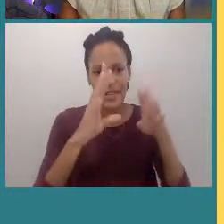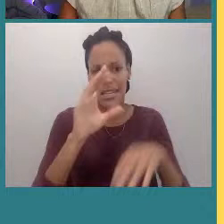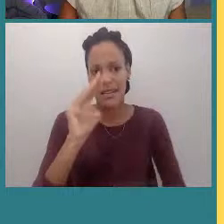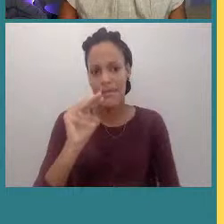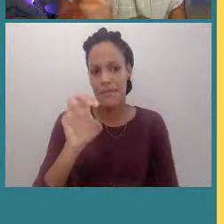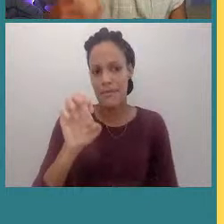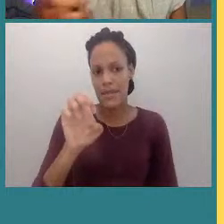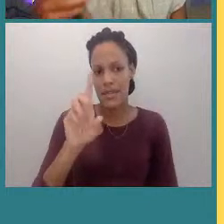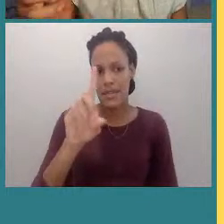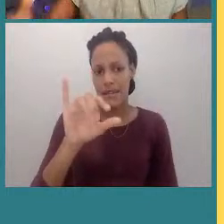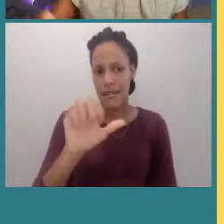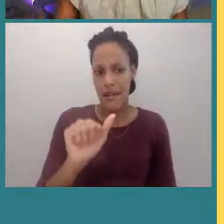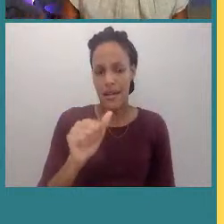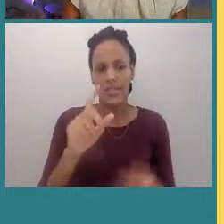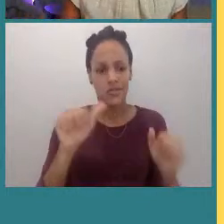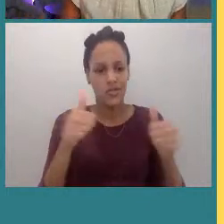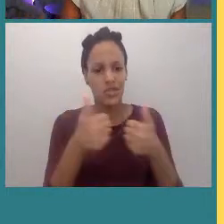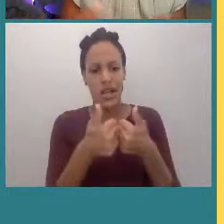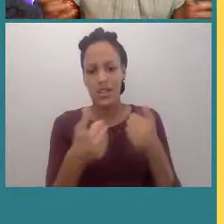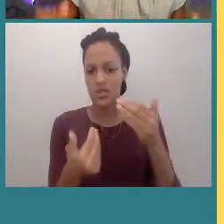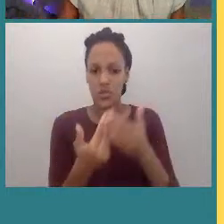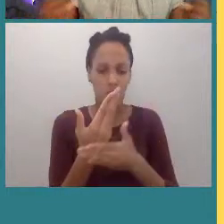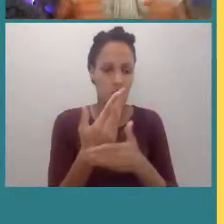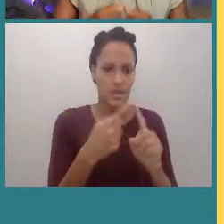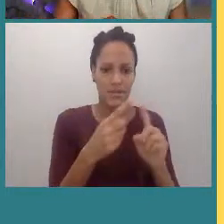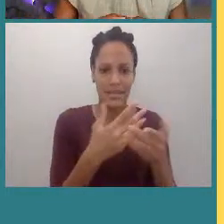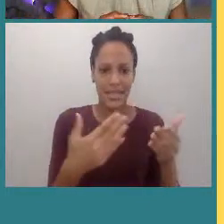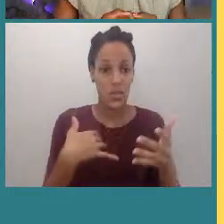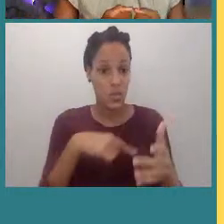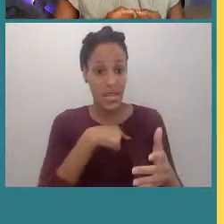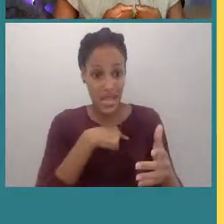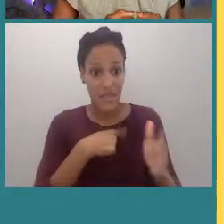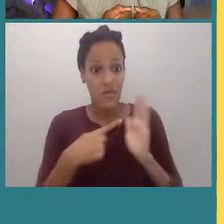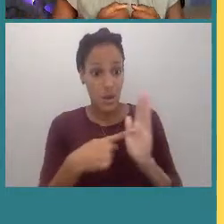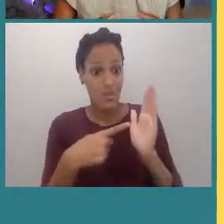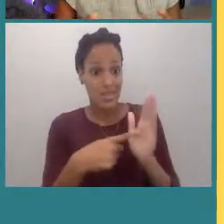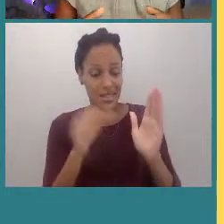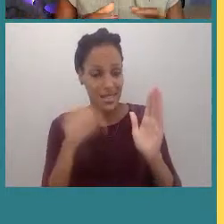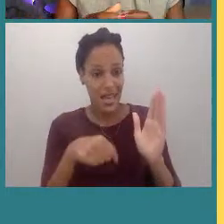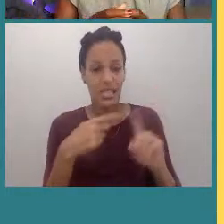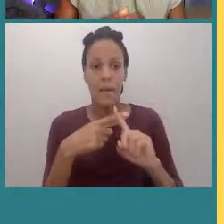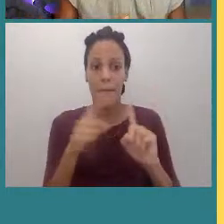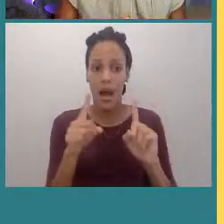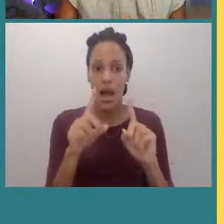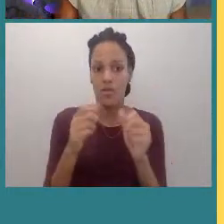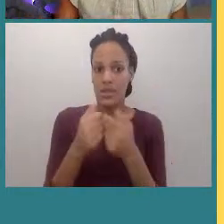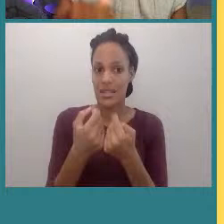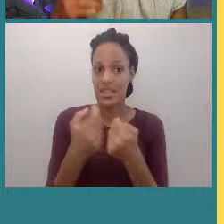quo, we have been doing representation. But in conjunction to representation as a creative,